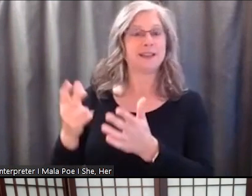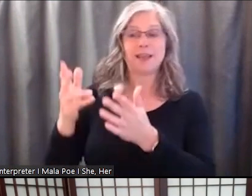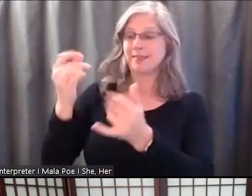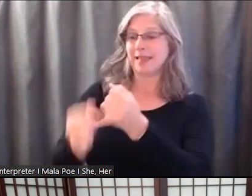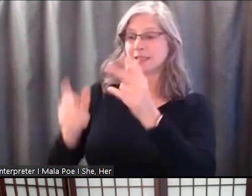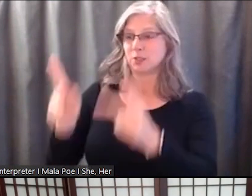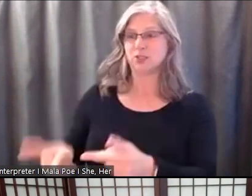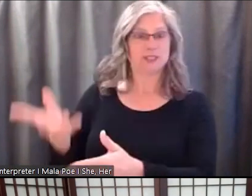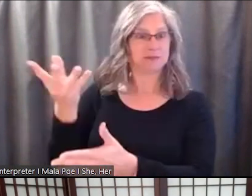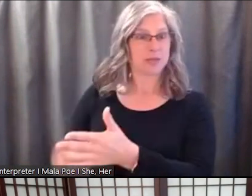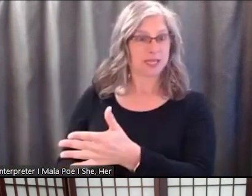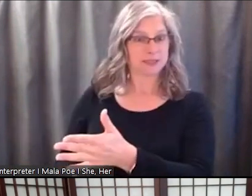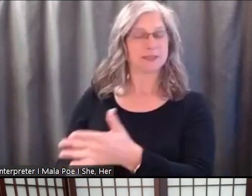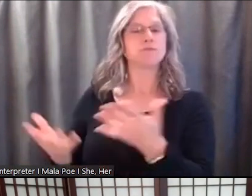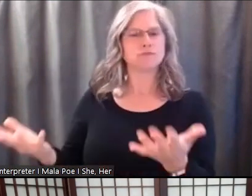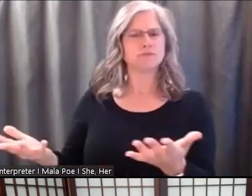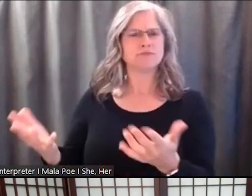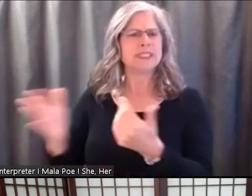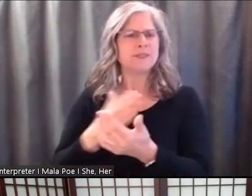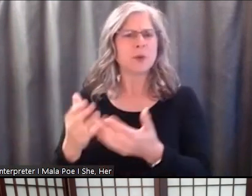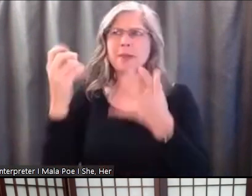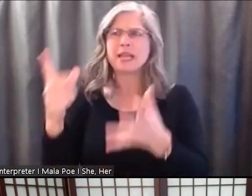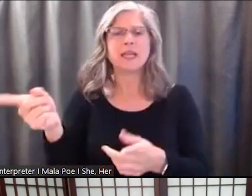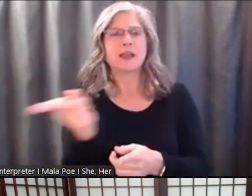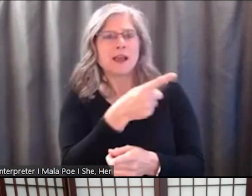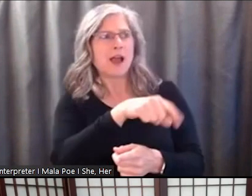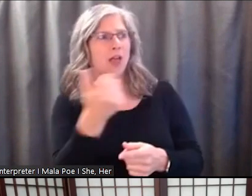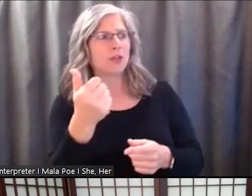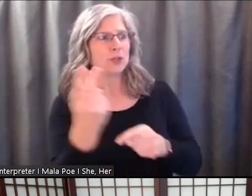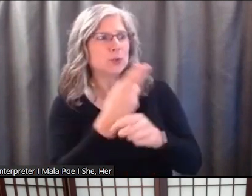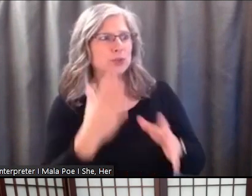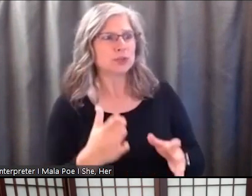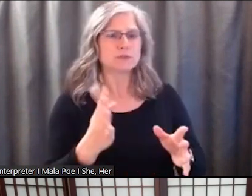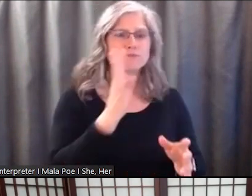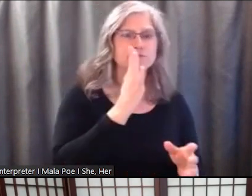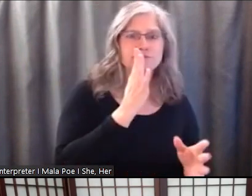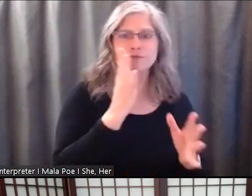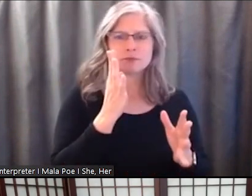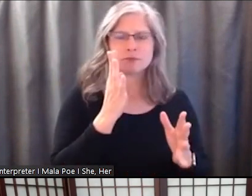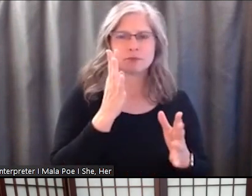Even when there may be many other users or potential users around, support for this language,